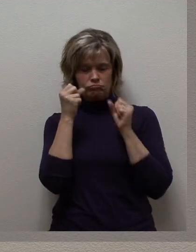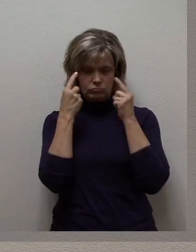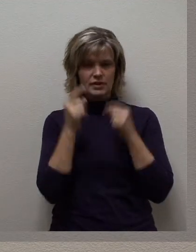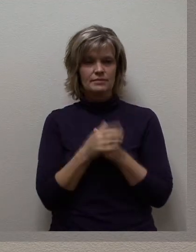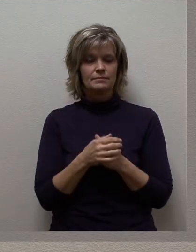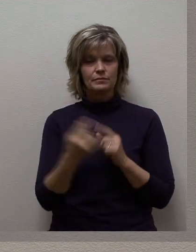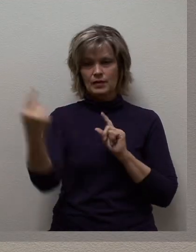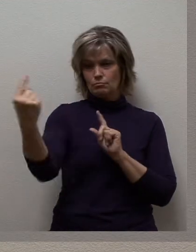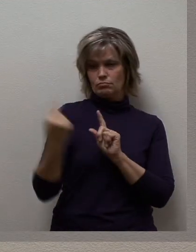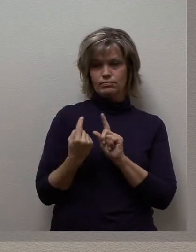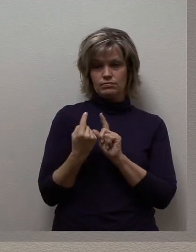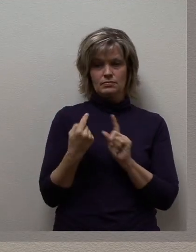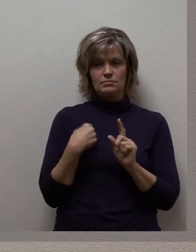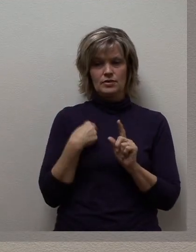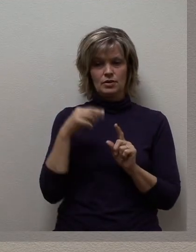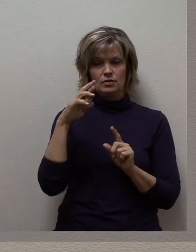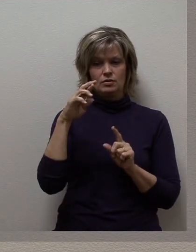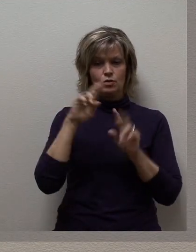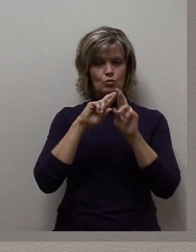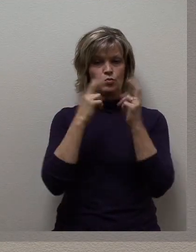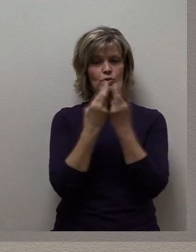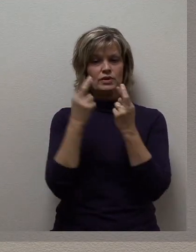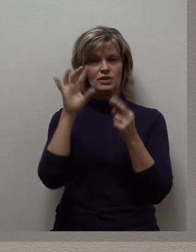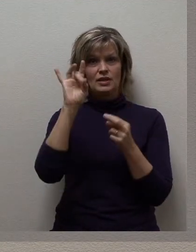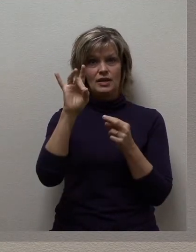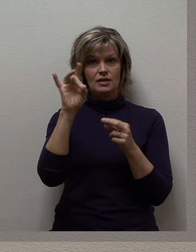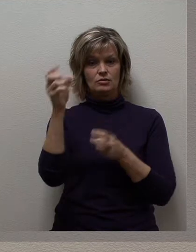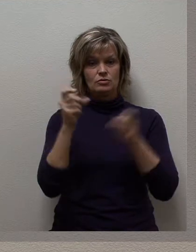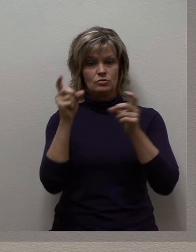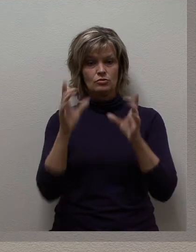I was approached by the Region 8 Director,